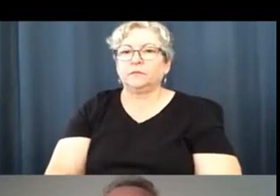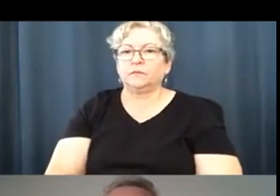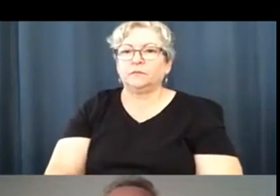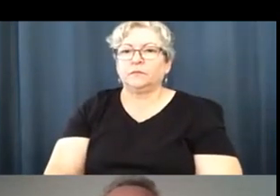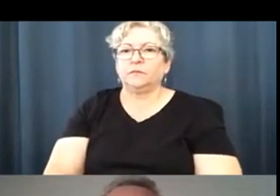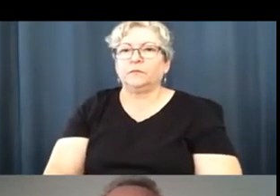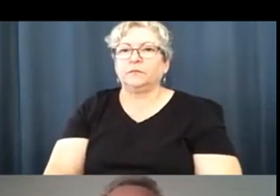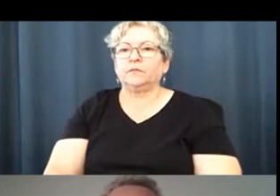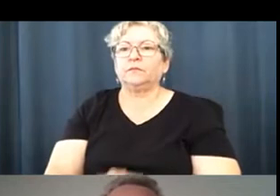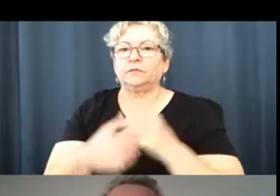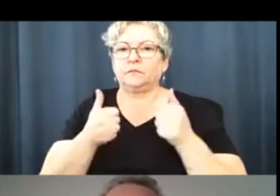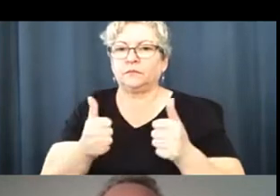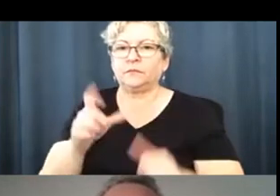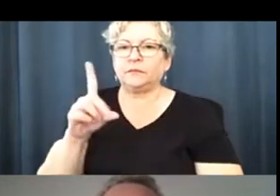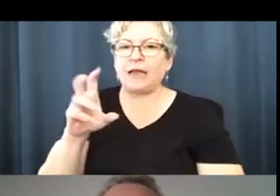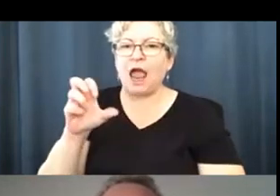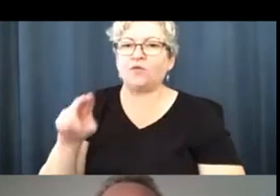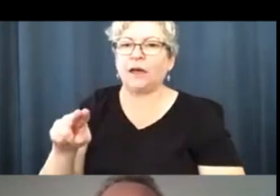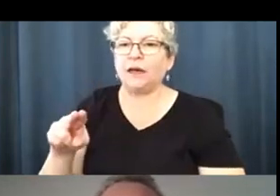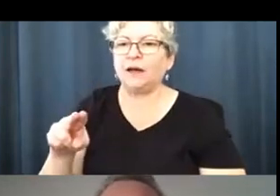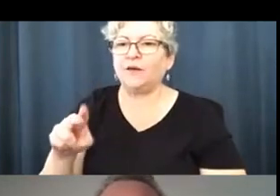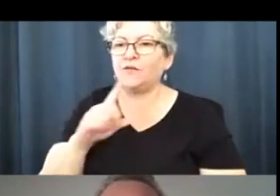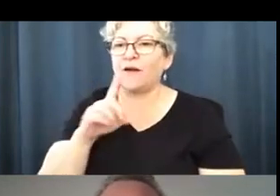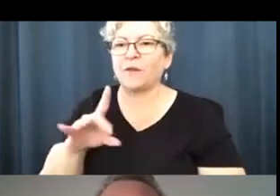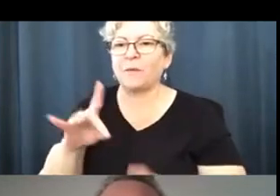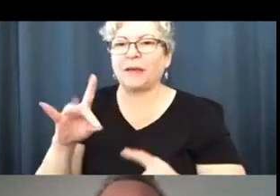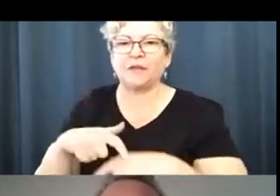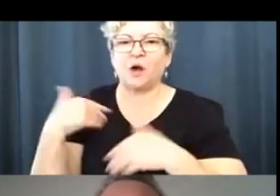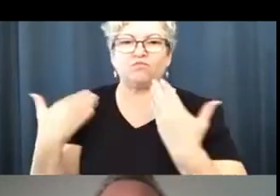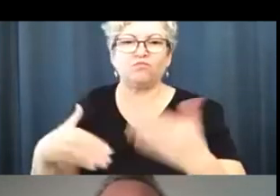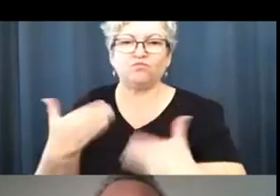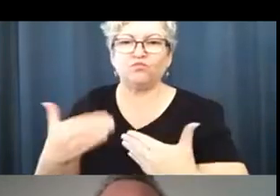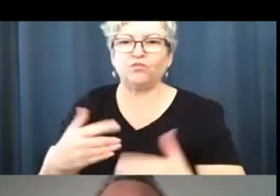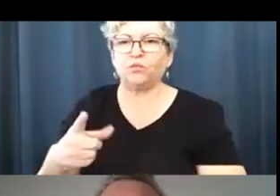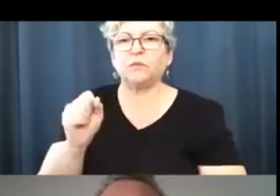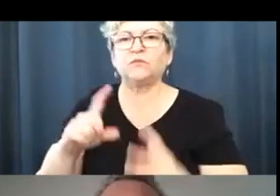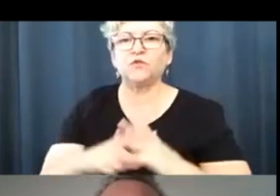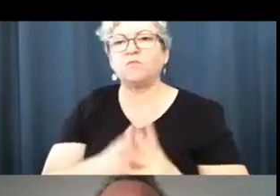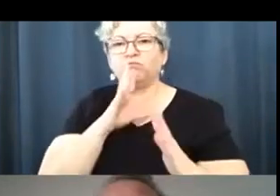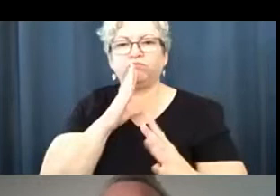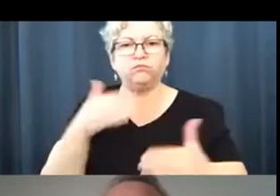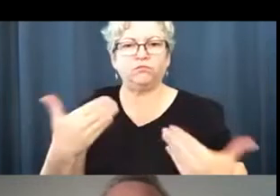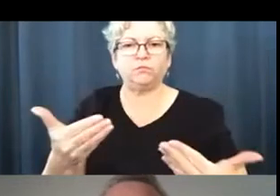Excellent, and Darren, we're probably gonna have to pick up the pace a little bit. So just you can just start rolling if you want, so. Okay. - Let's talk about